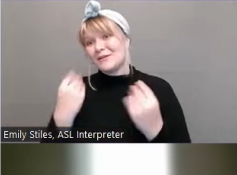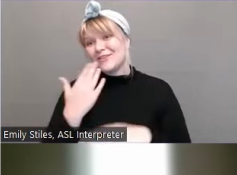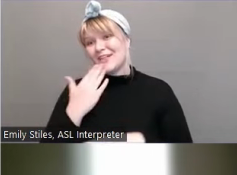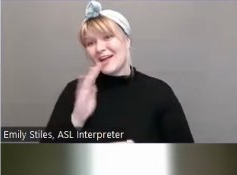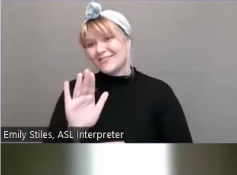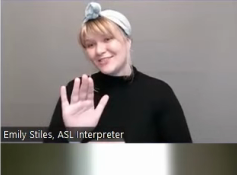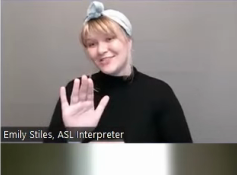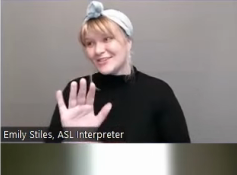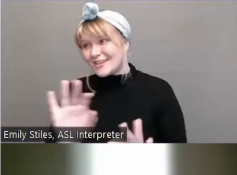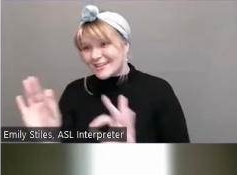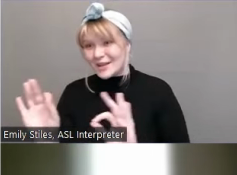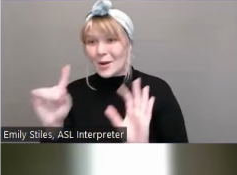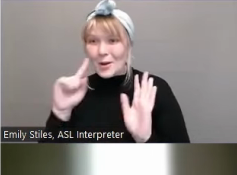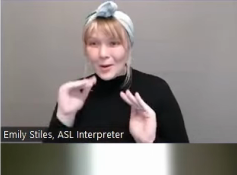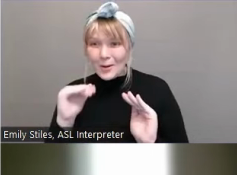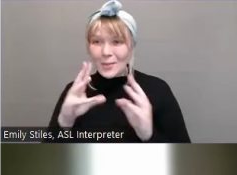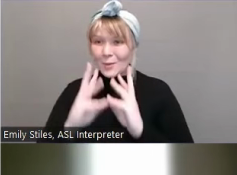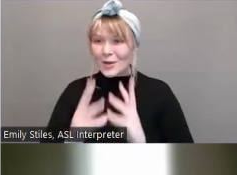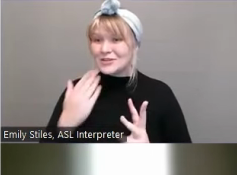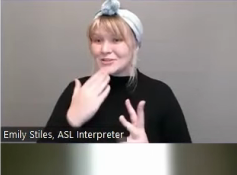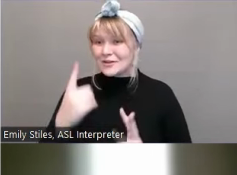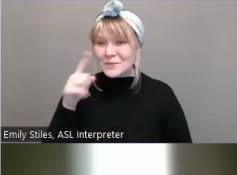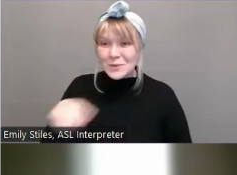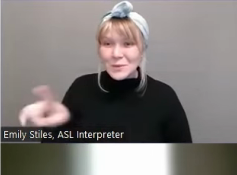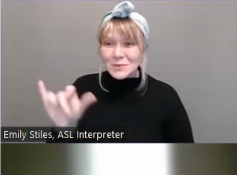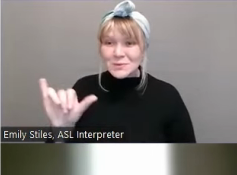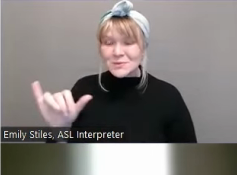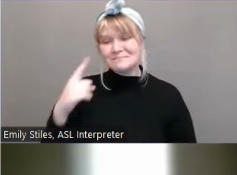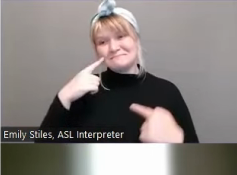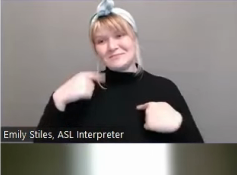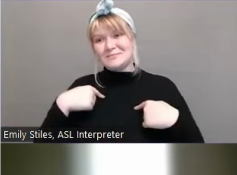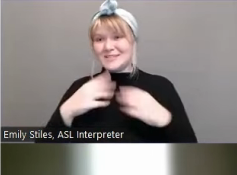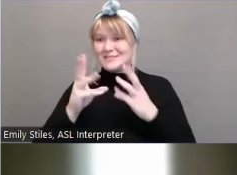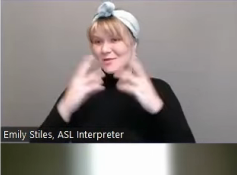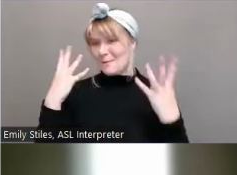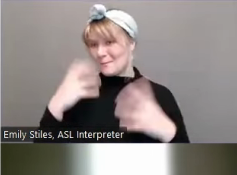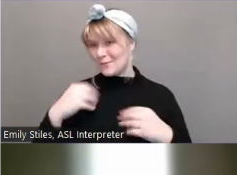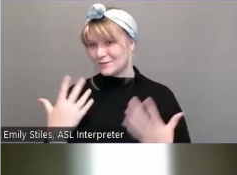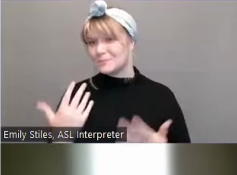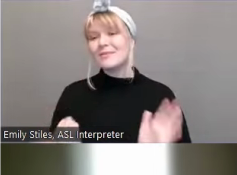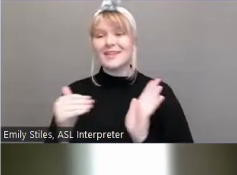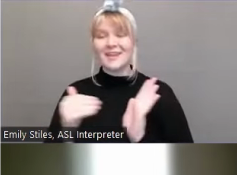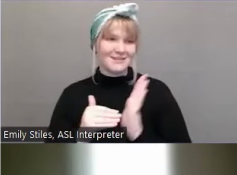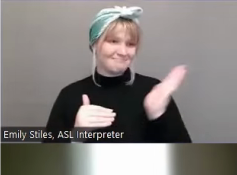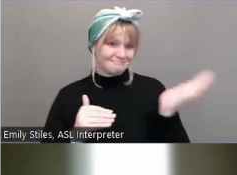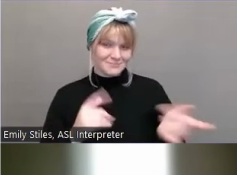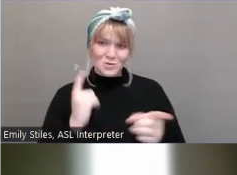where you are. As John said, my name is Melinda Dolezal, I am the director of the Technology-Related